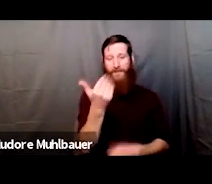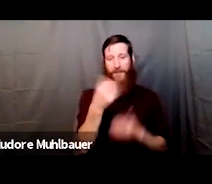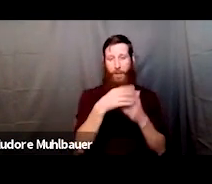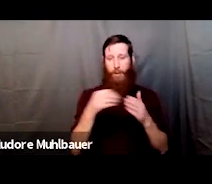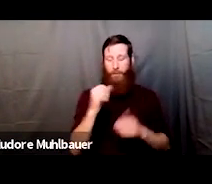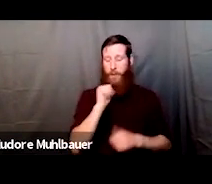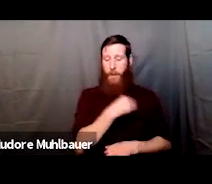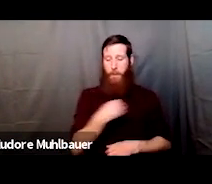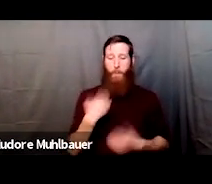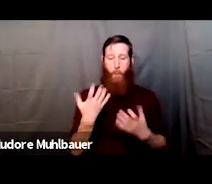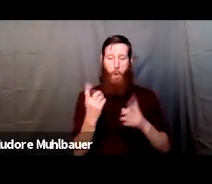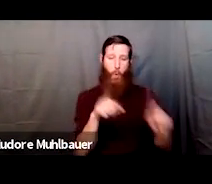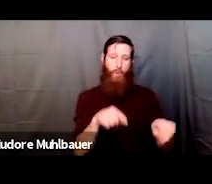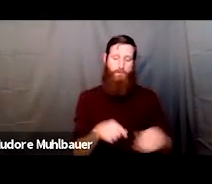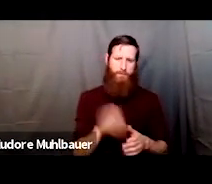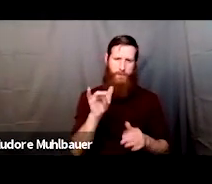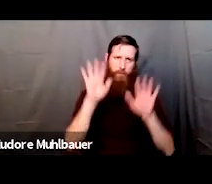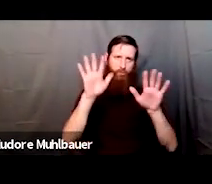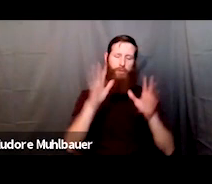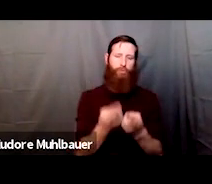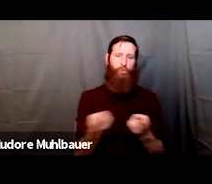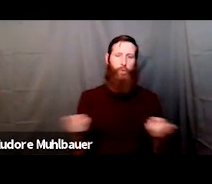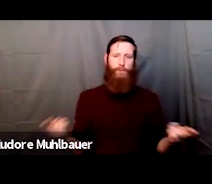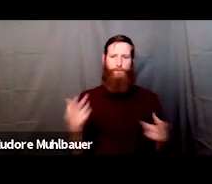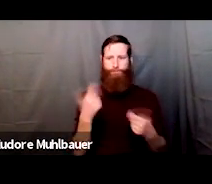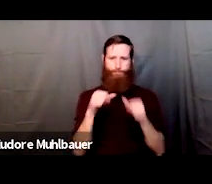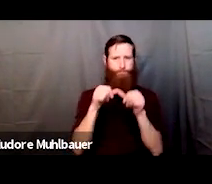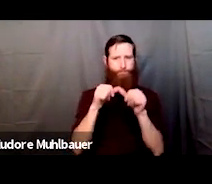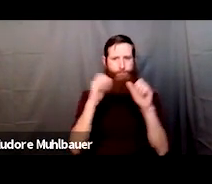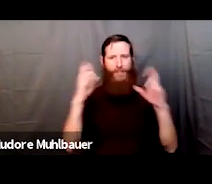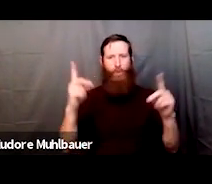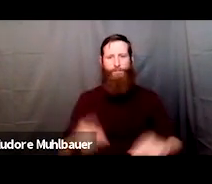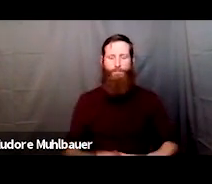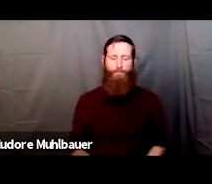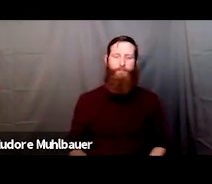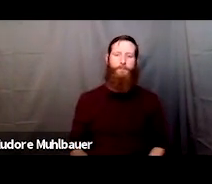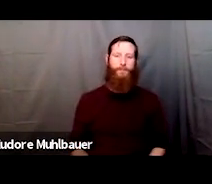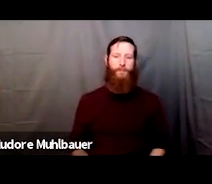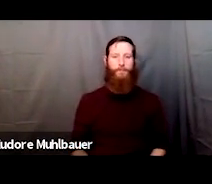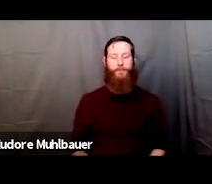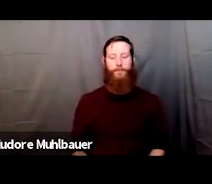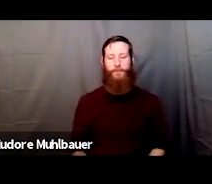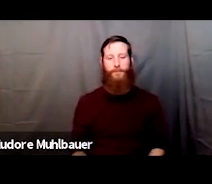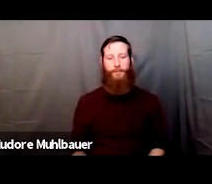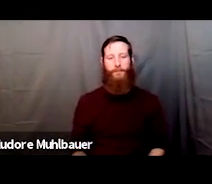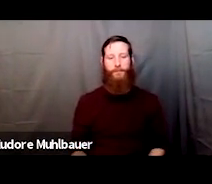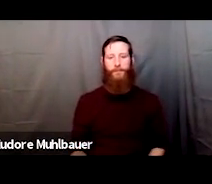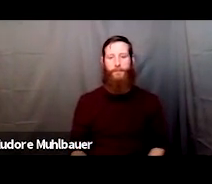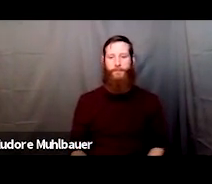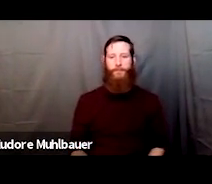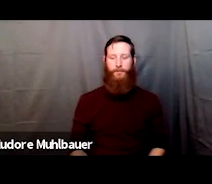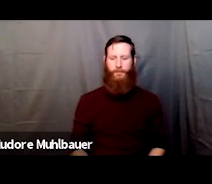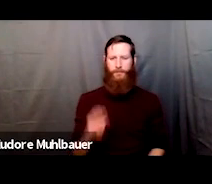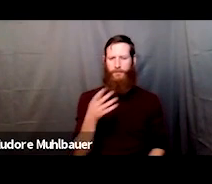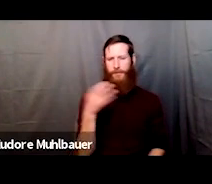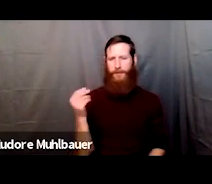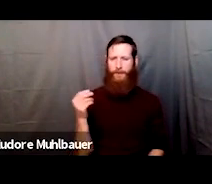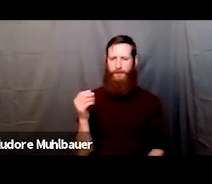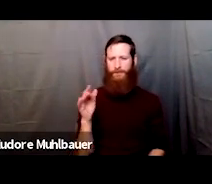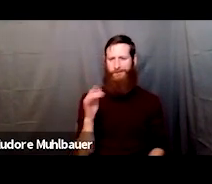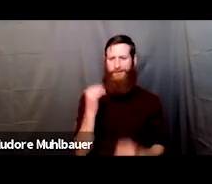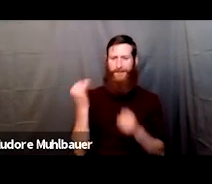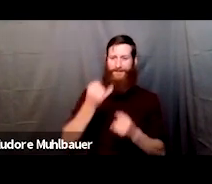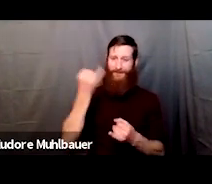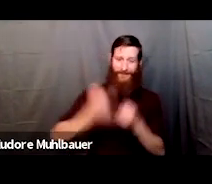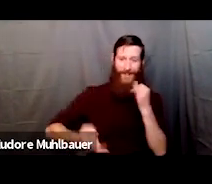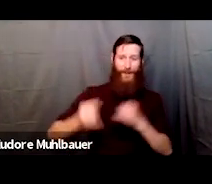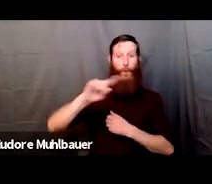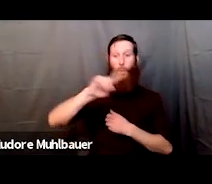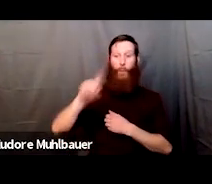So that is a great resource for some continuing education.